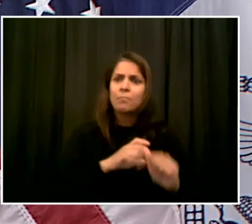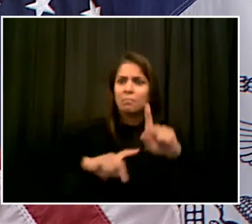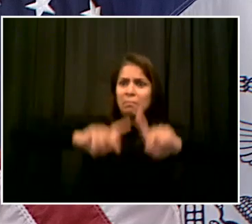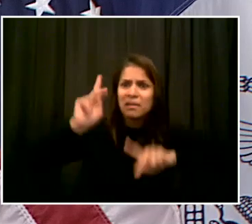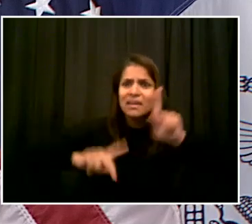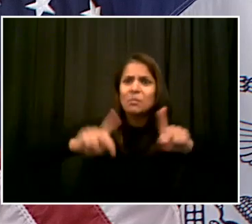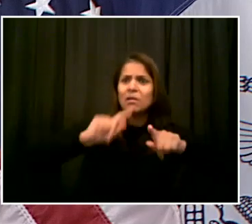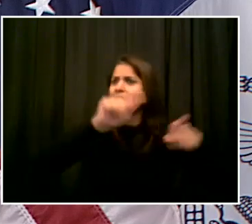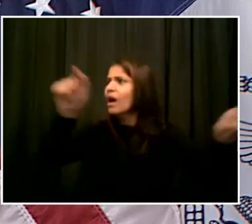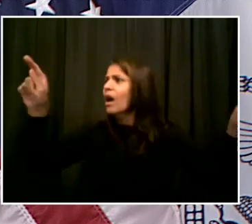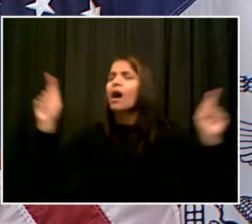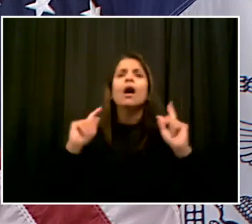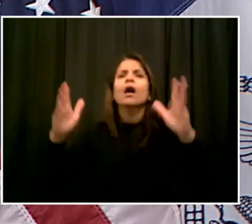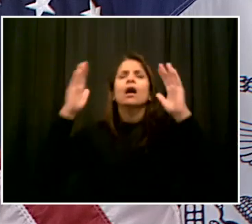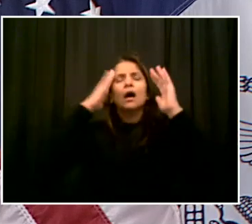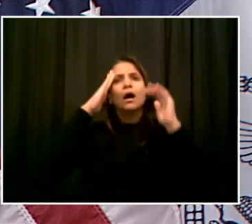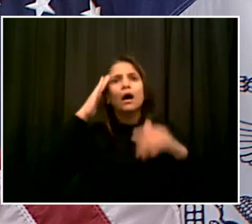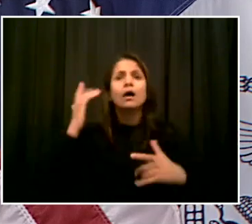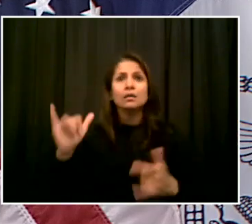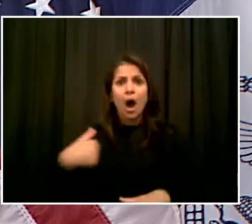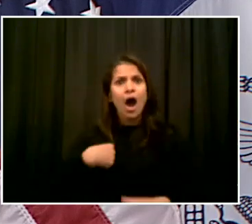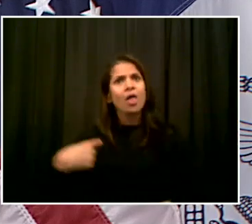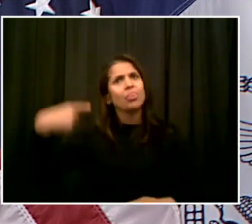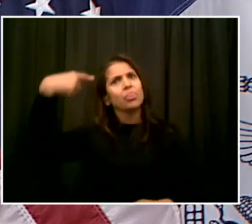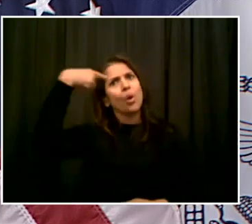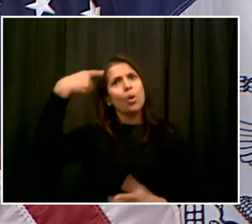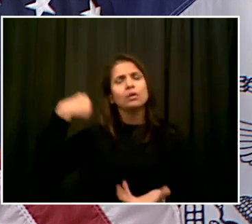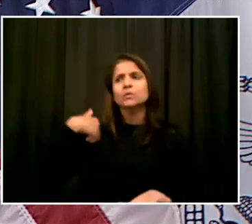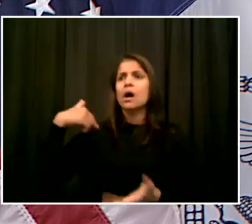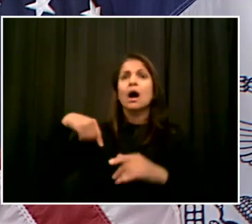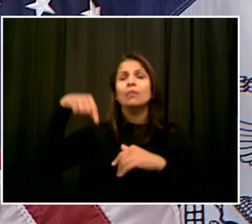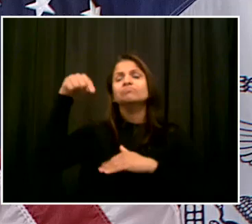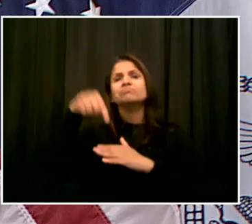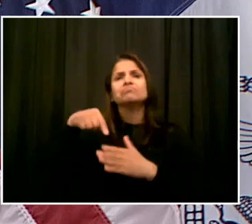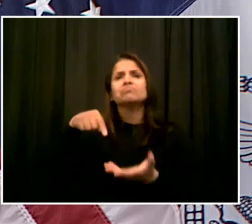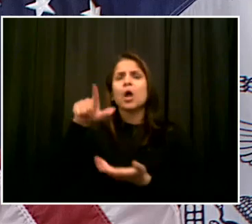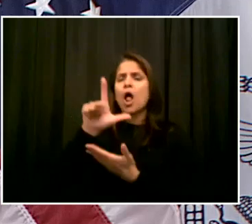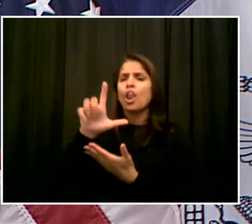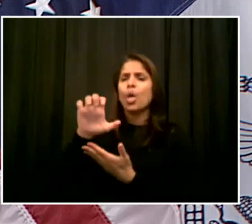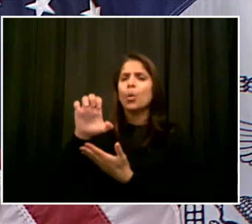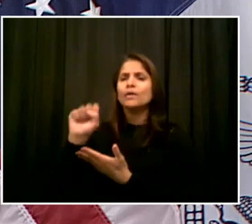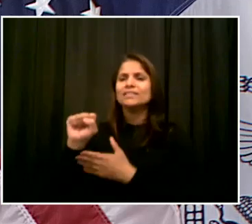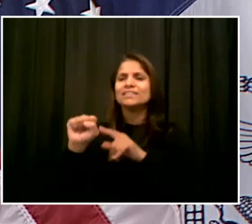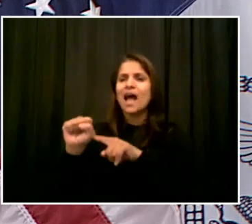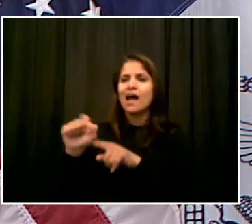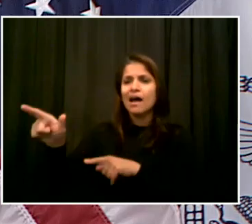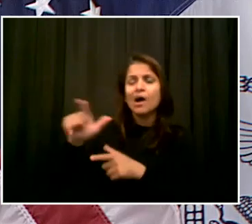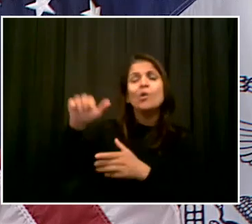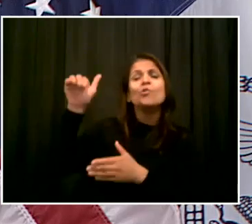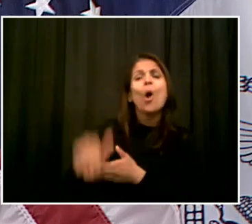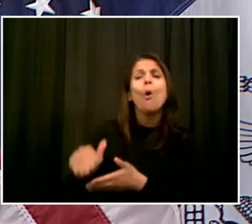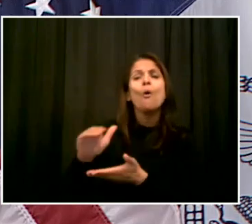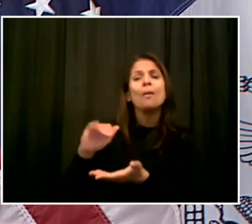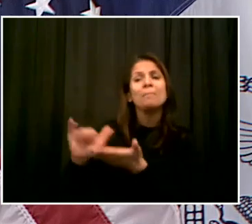MANHATTAN, THAT'S NOT THE CASE, IT WAS IDMTON.W I SAW A BAD SITUATION IN PART OF THE BRONX.